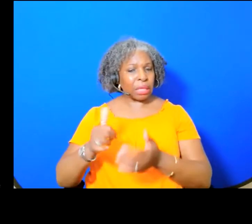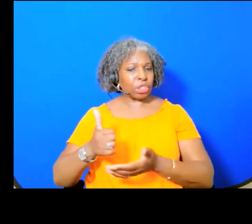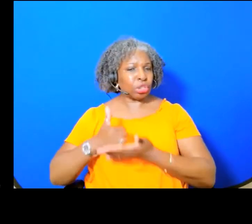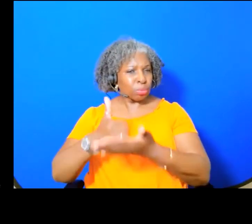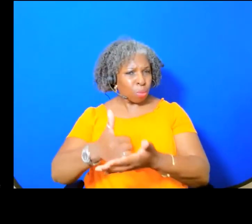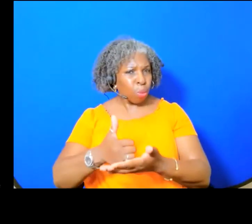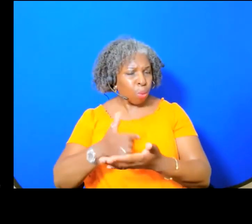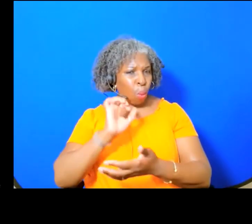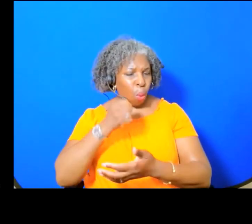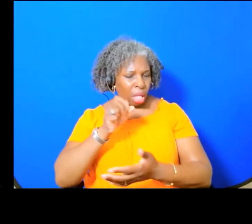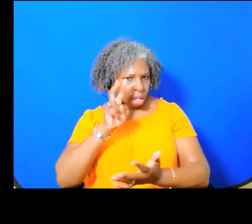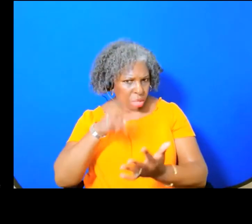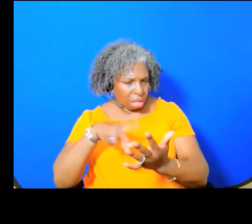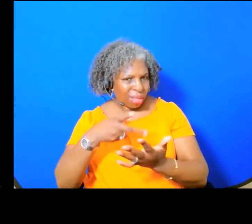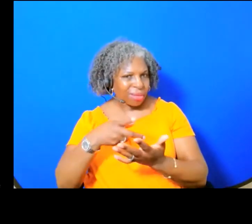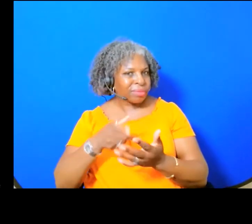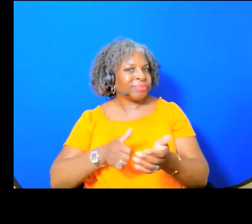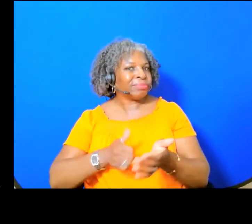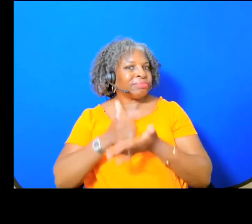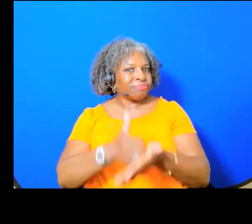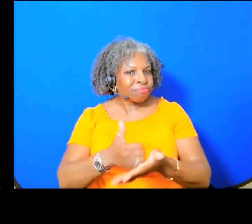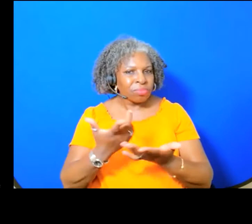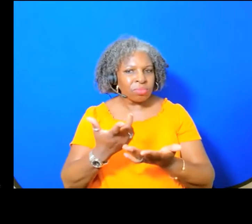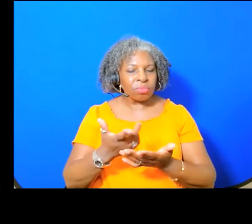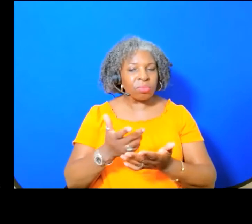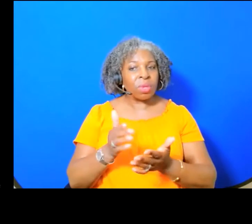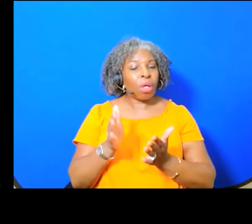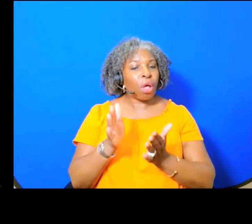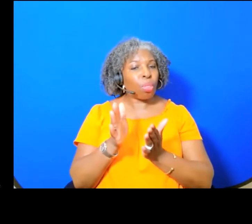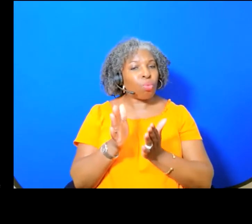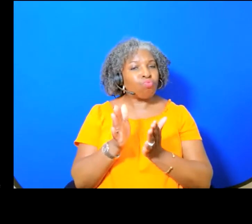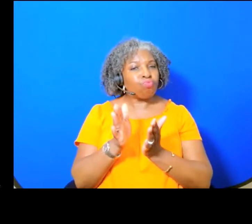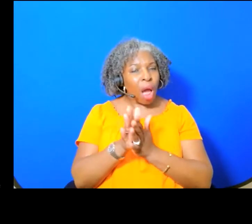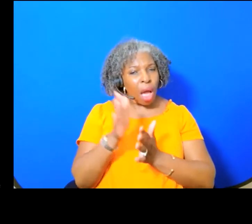On the right of your screen, you will see our Slido bar where you can post